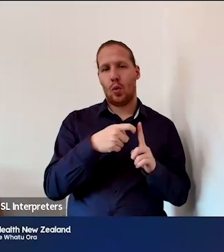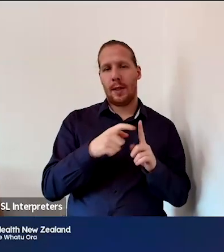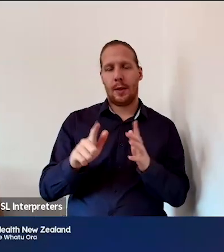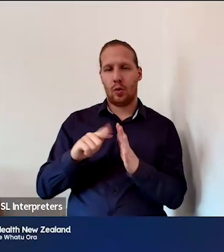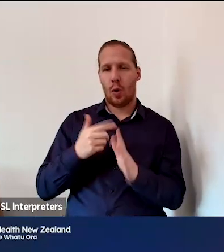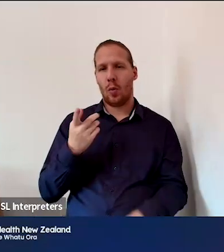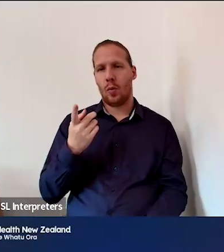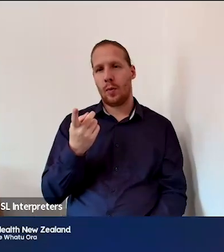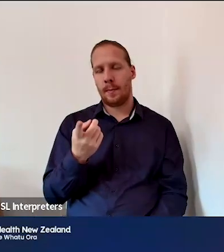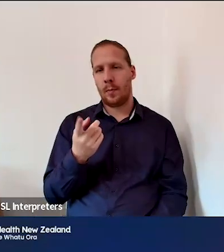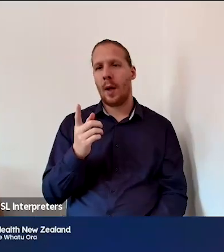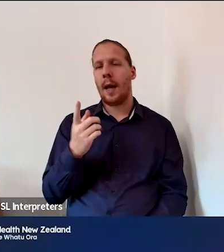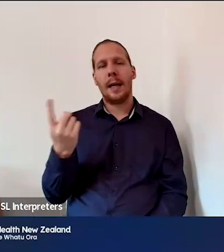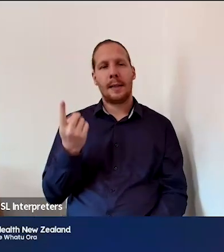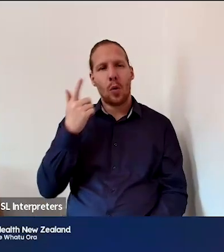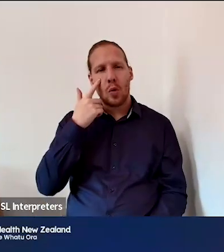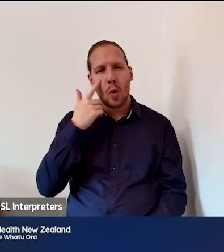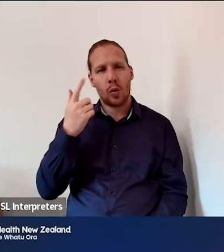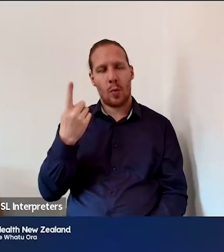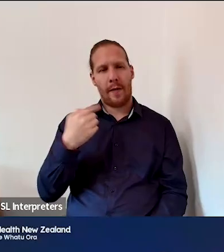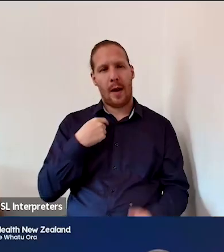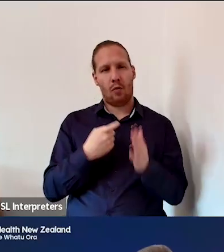one of our recommendations, in the webinar was around